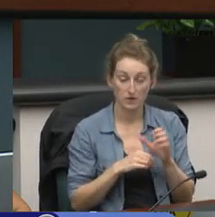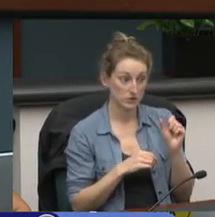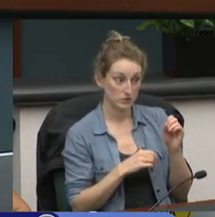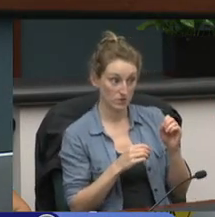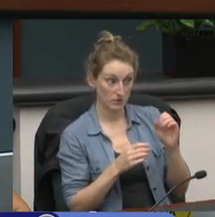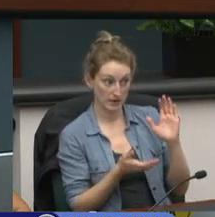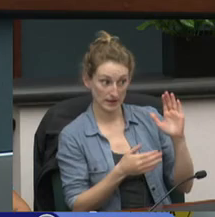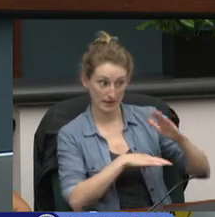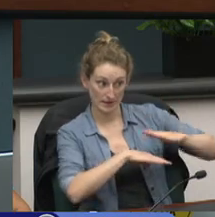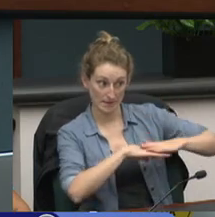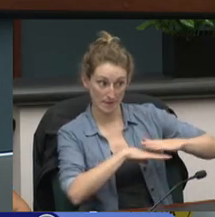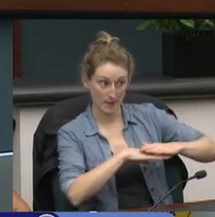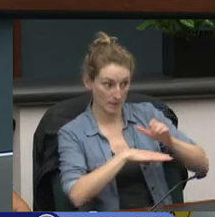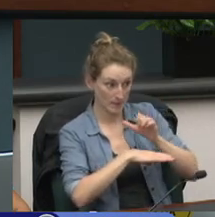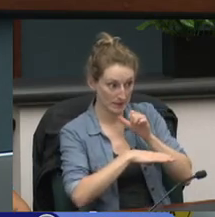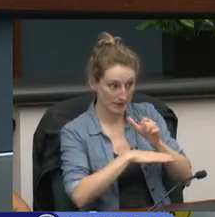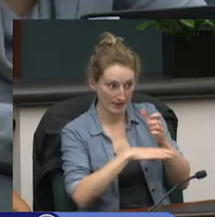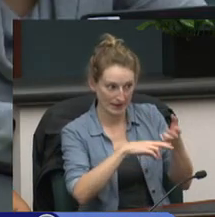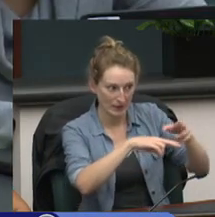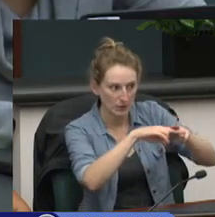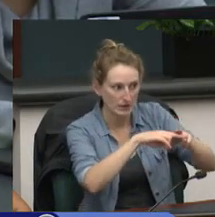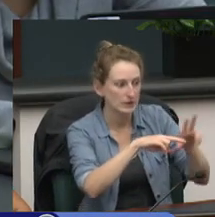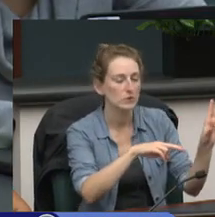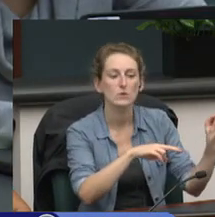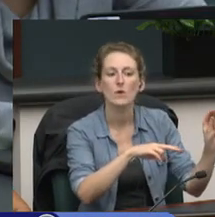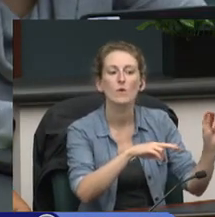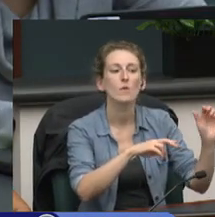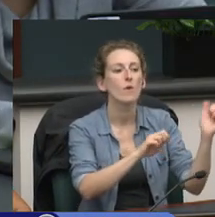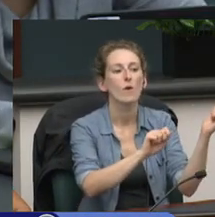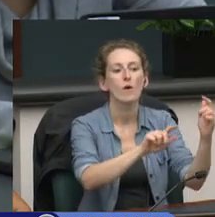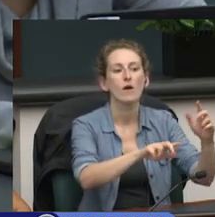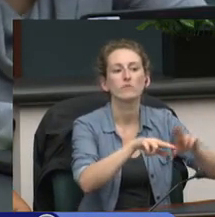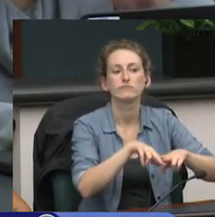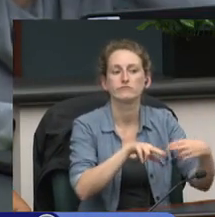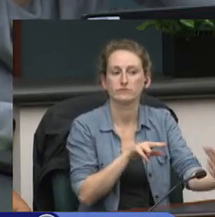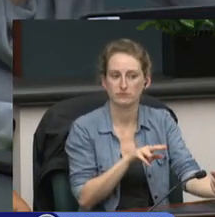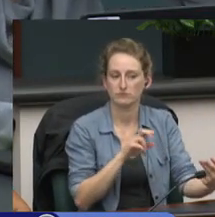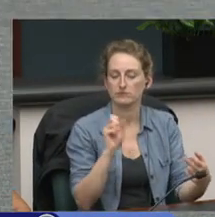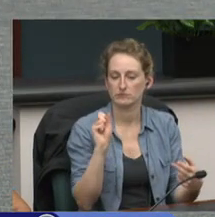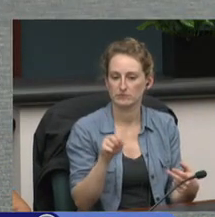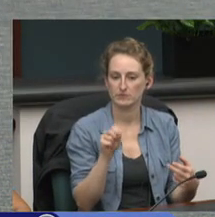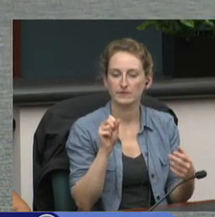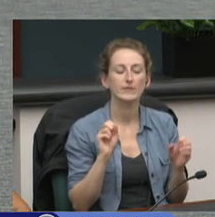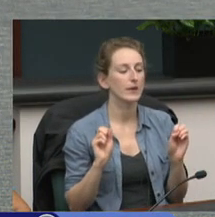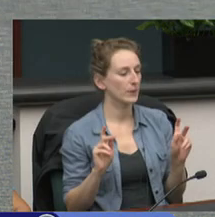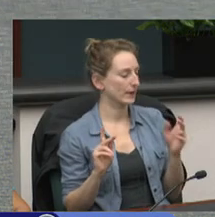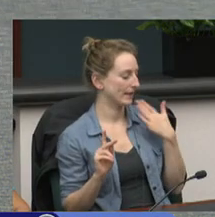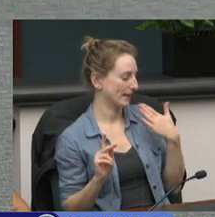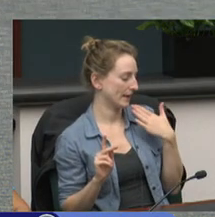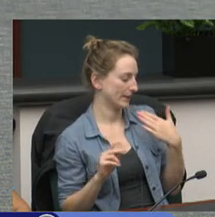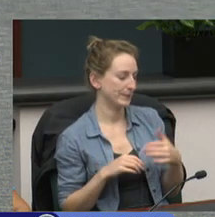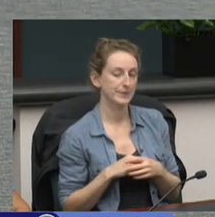they've all they've all been very good lower Q council members turbo just